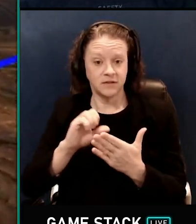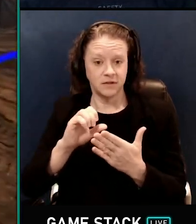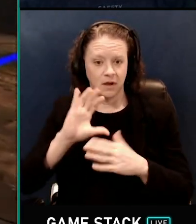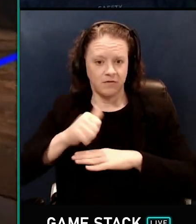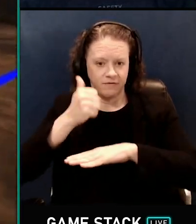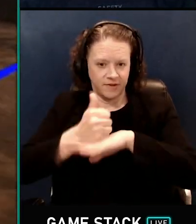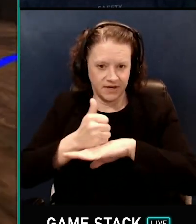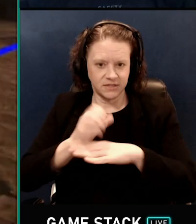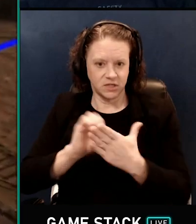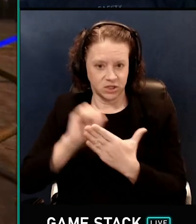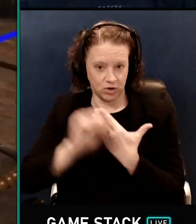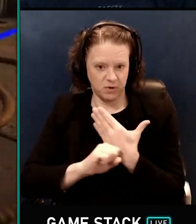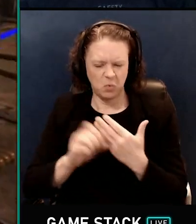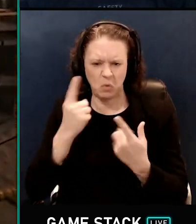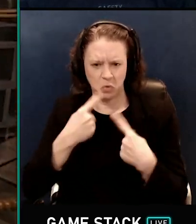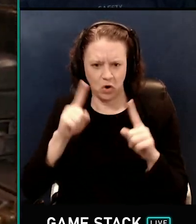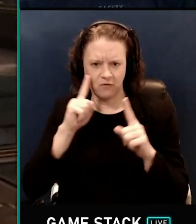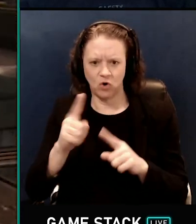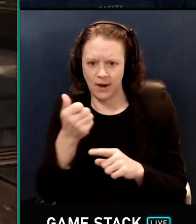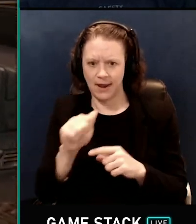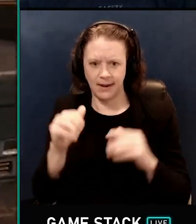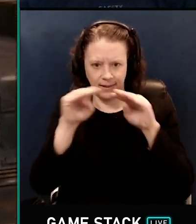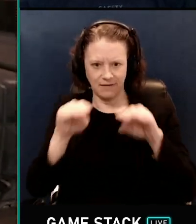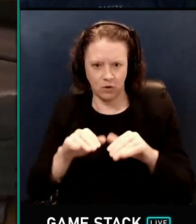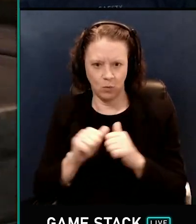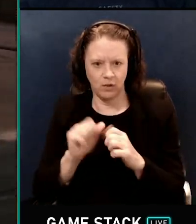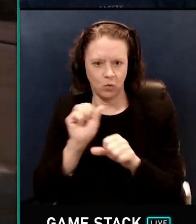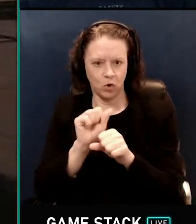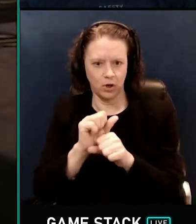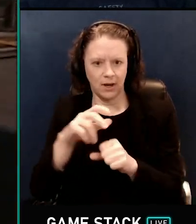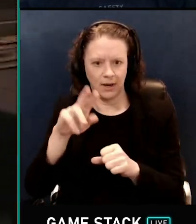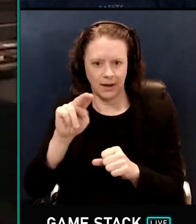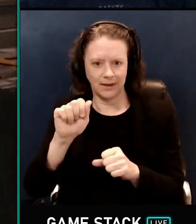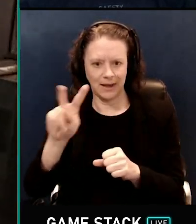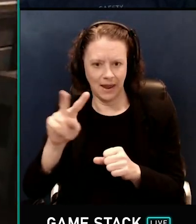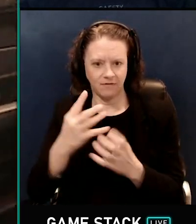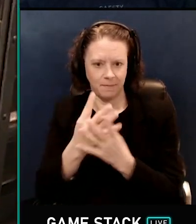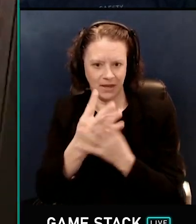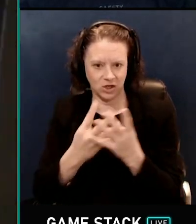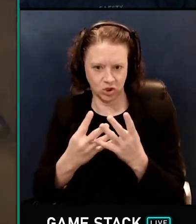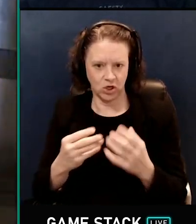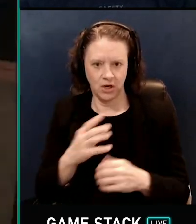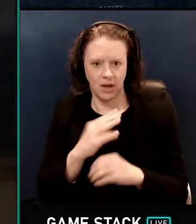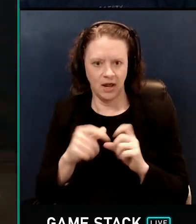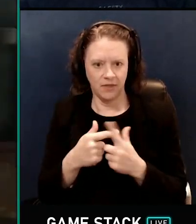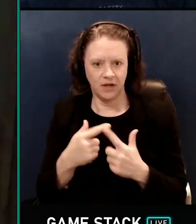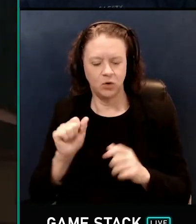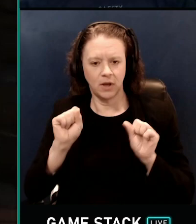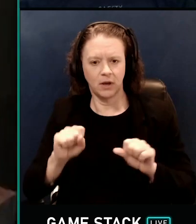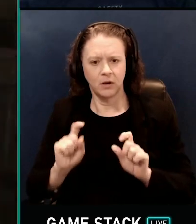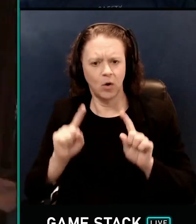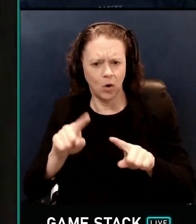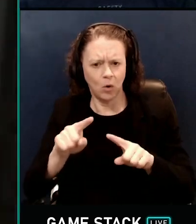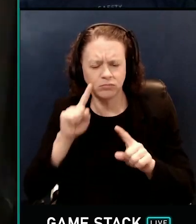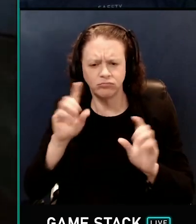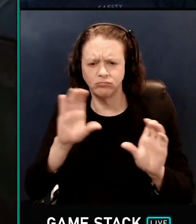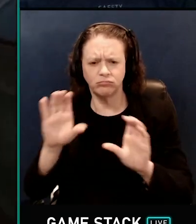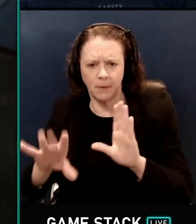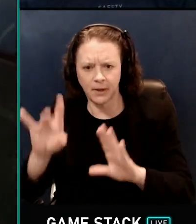any level that has a working navmesh and will go find enemies or items and go pick them up or go attack things further.